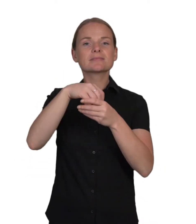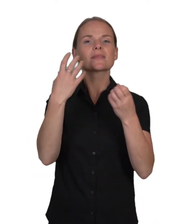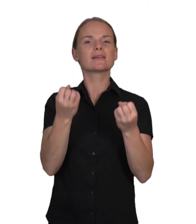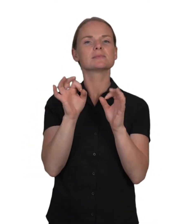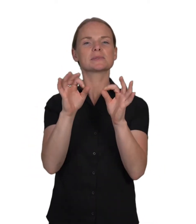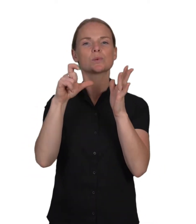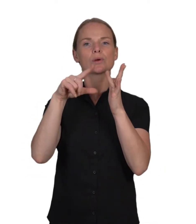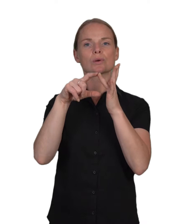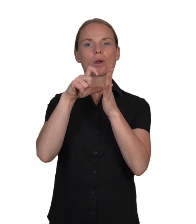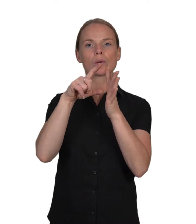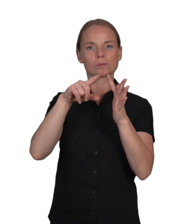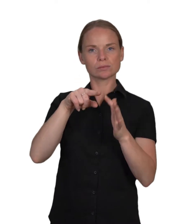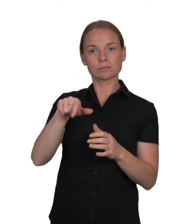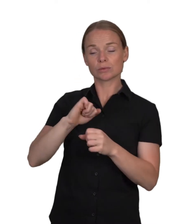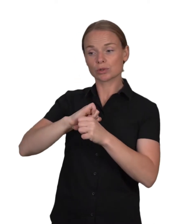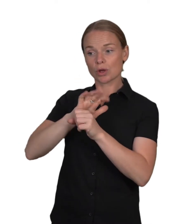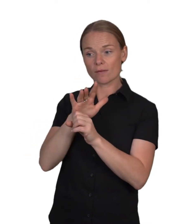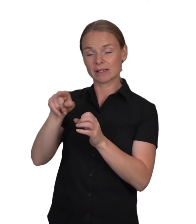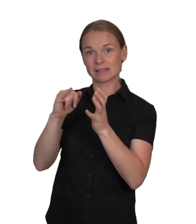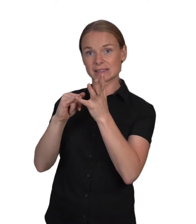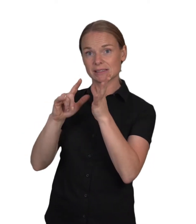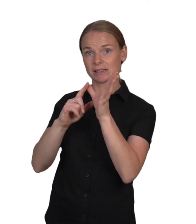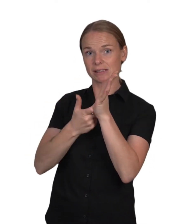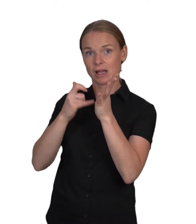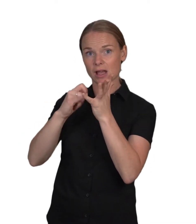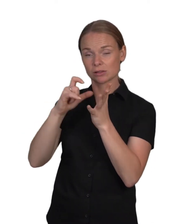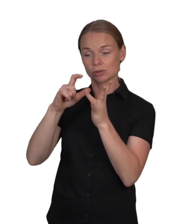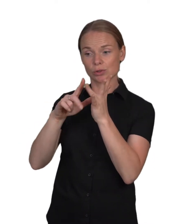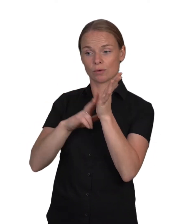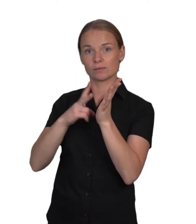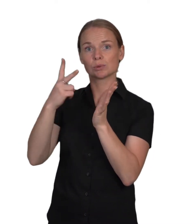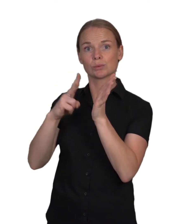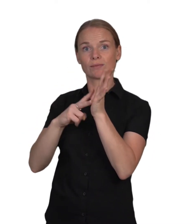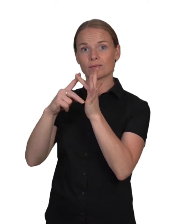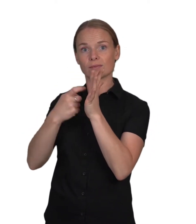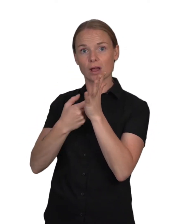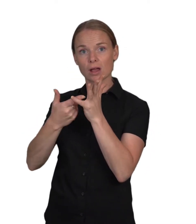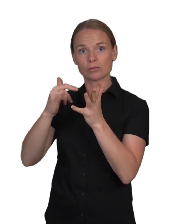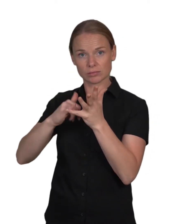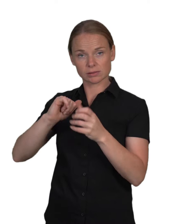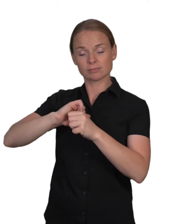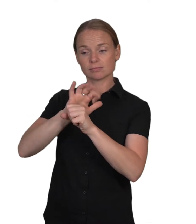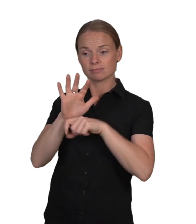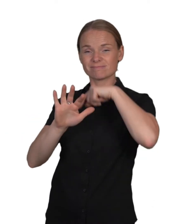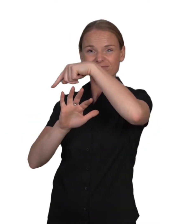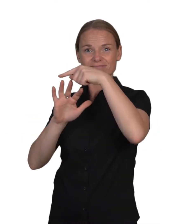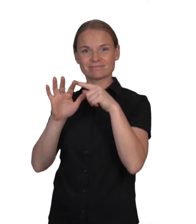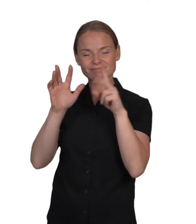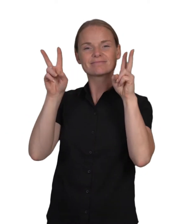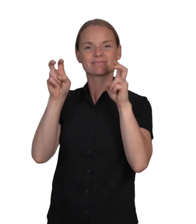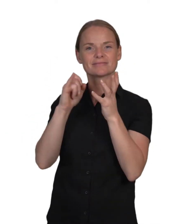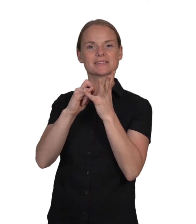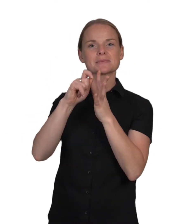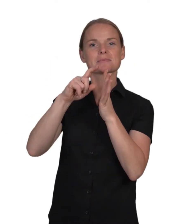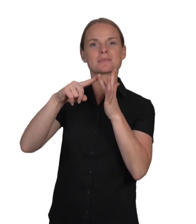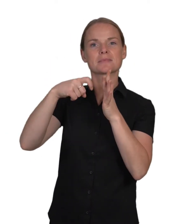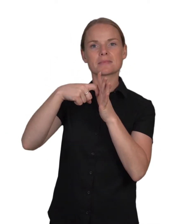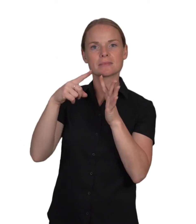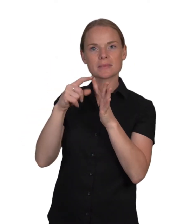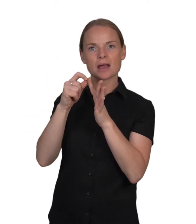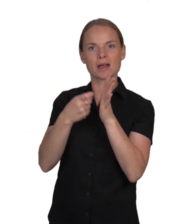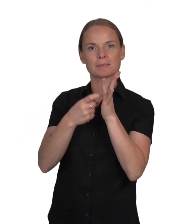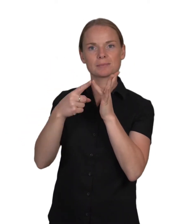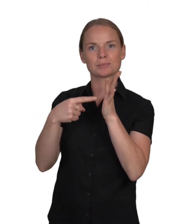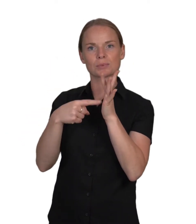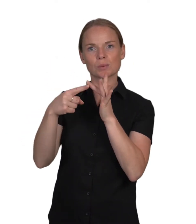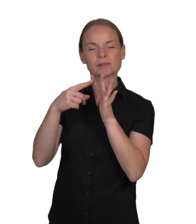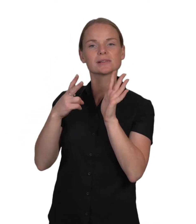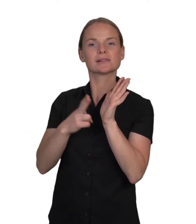It contains the genetic code for an important part of the SARS-CoV-2 virus called the spike protein.